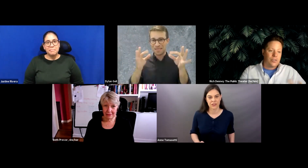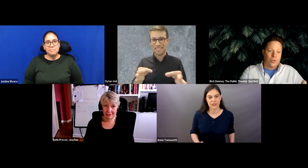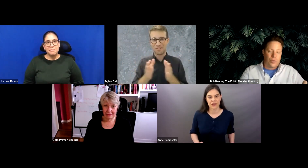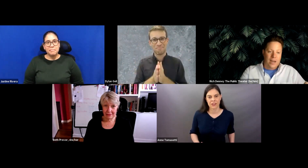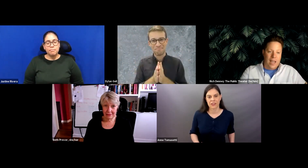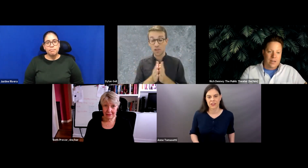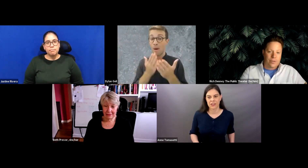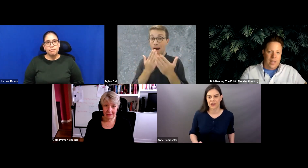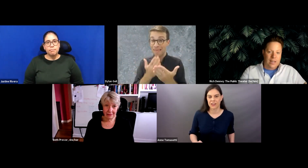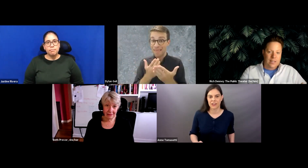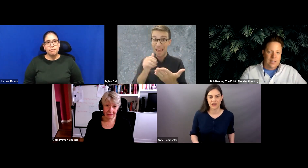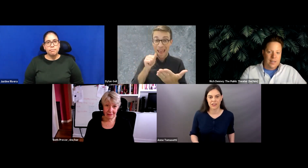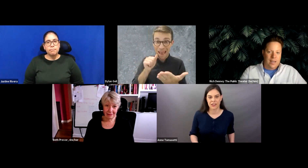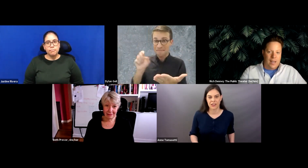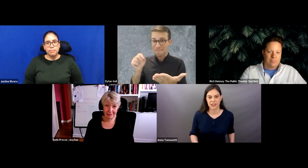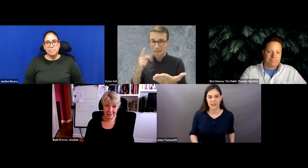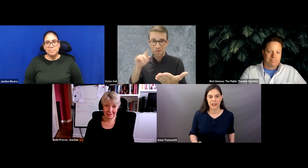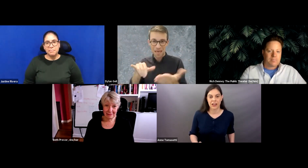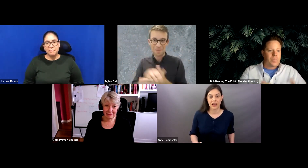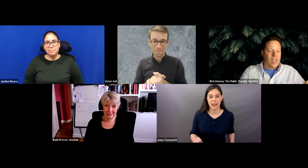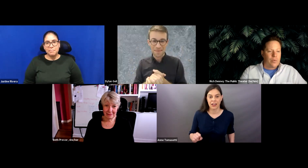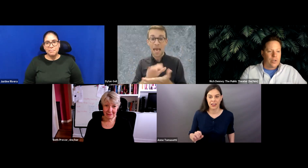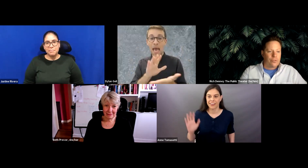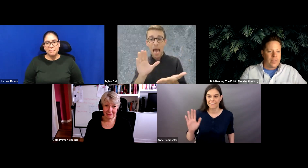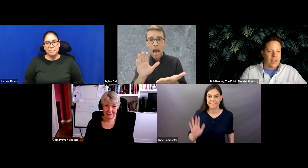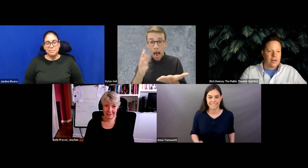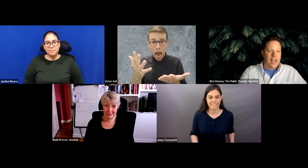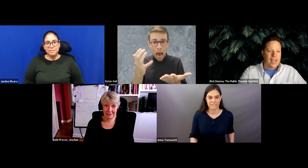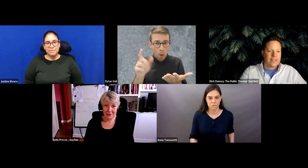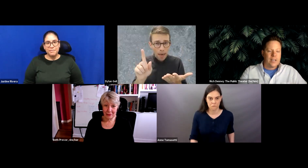you and Anne for that. I want to go from there. Anne.